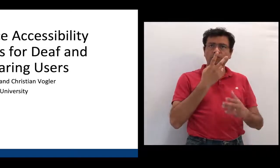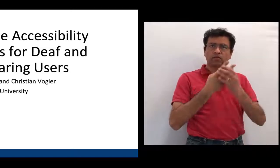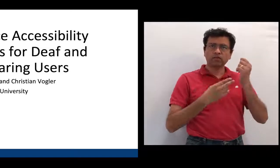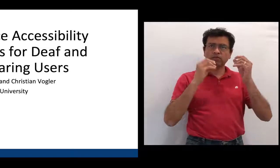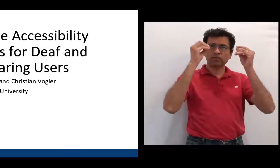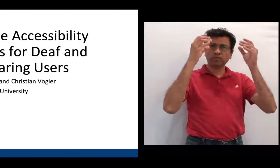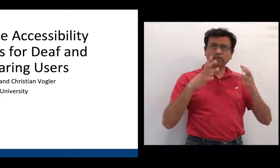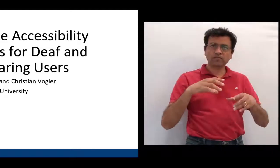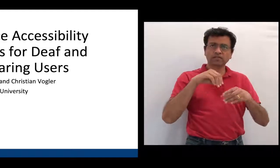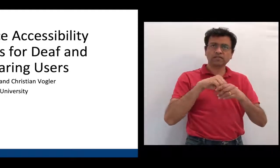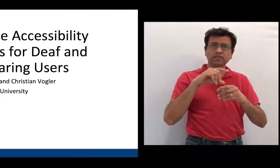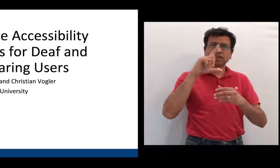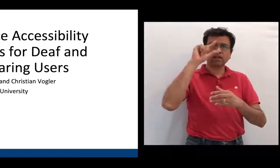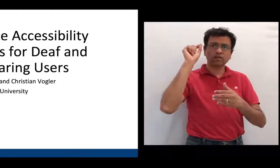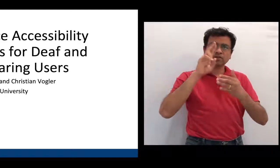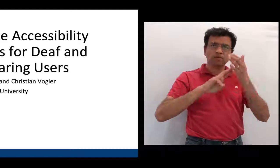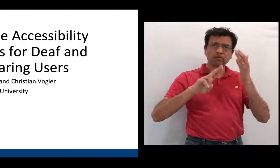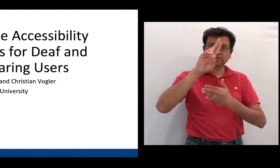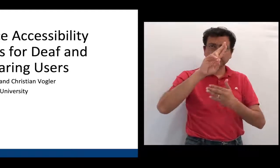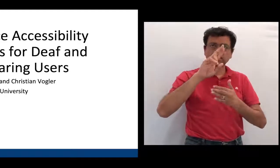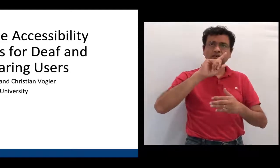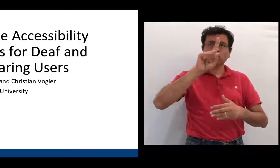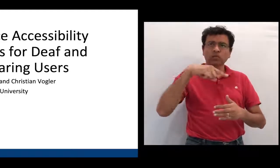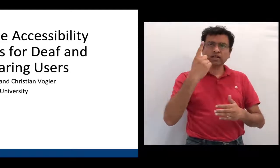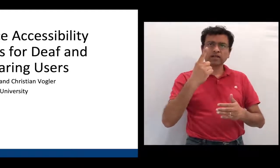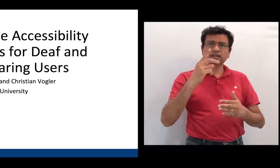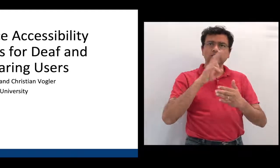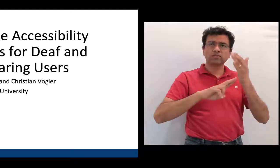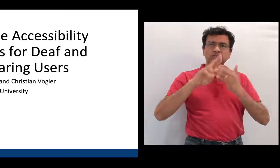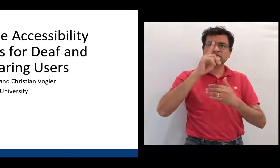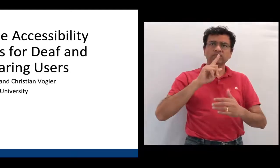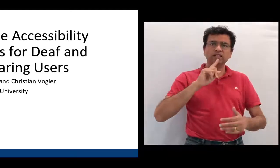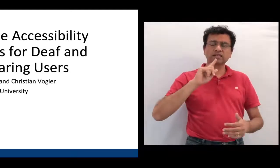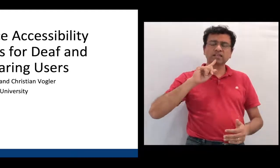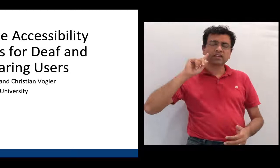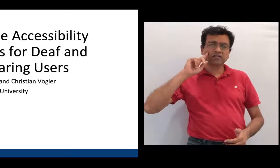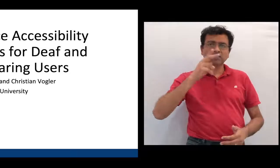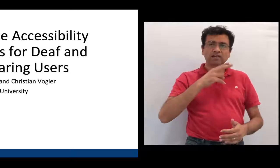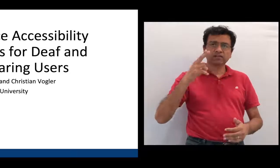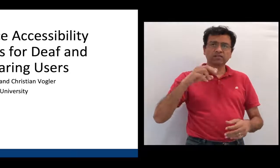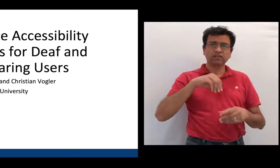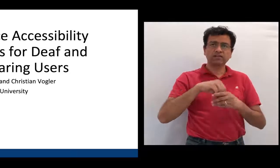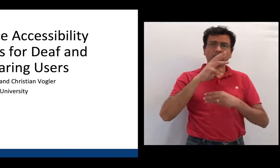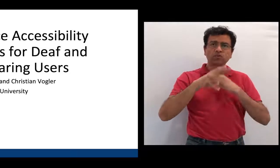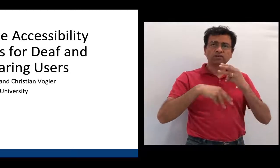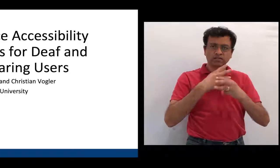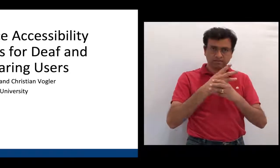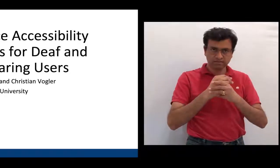We're both professors at Gallaudet University, the only university for the deaf and hard of hearing in the world.